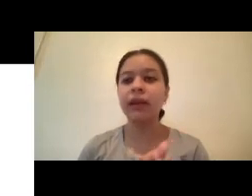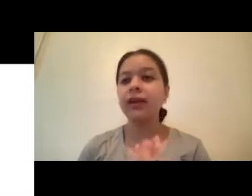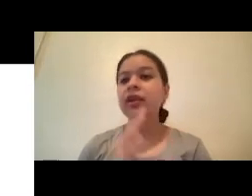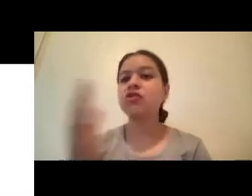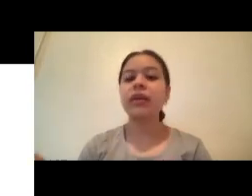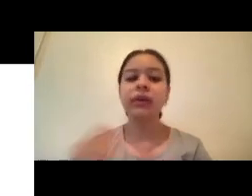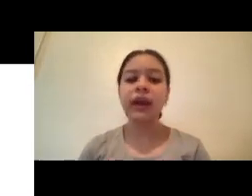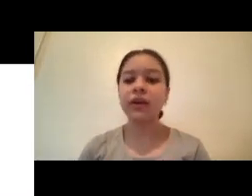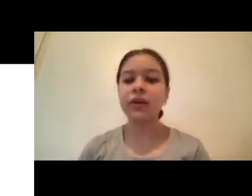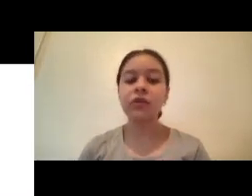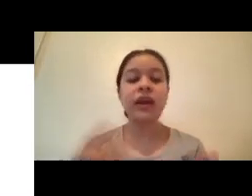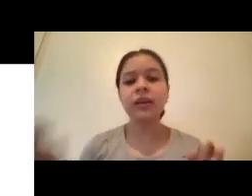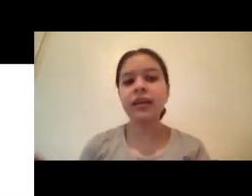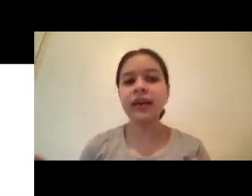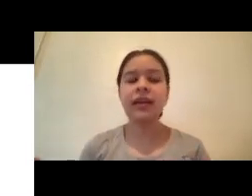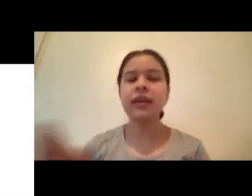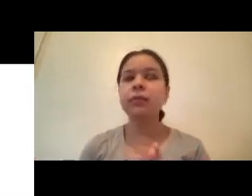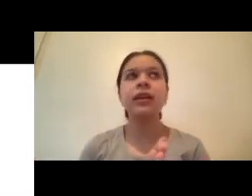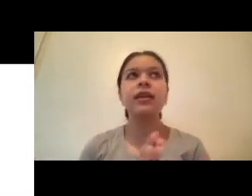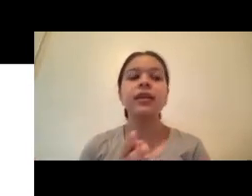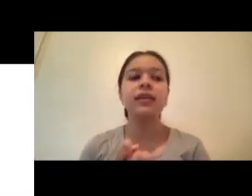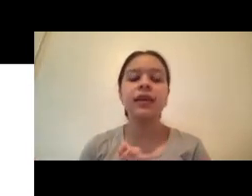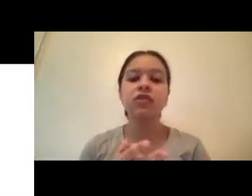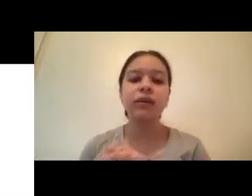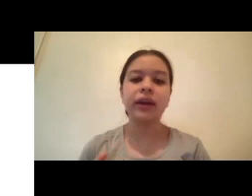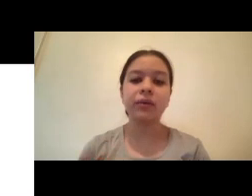and like trial and error, which anything you mean anything is like trial and error.